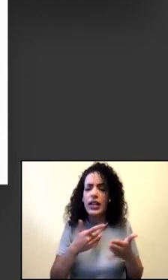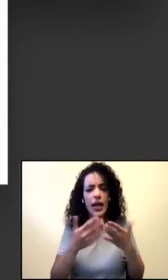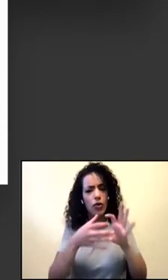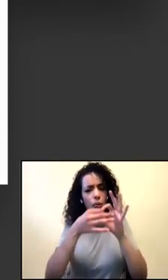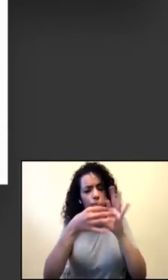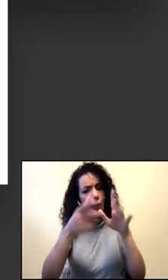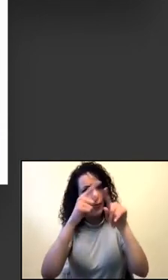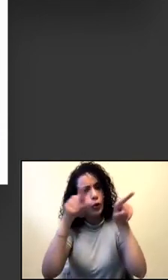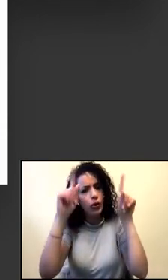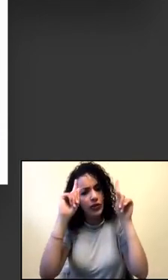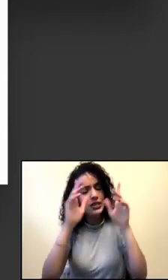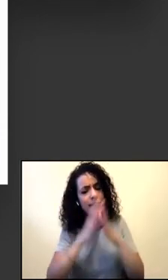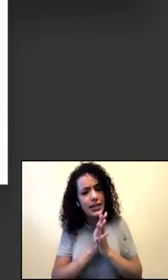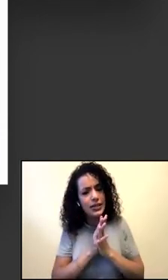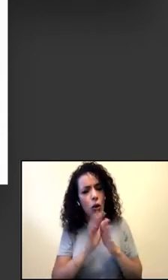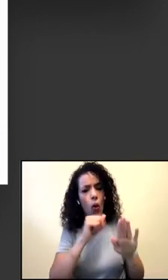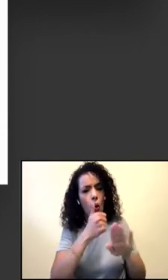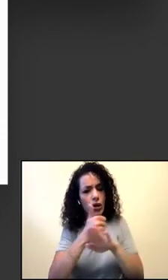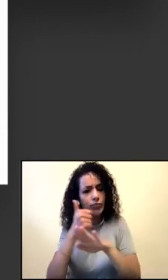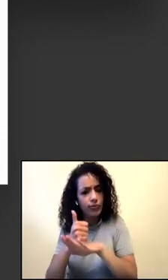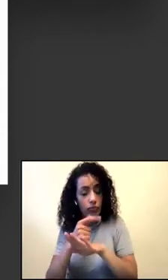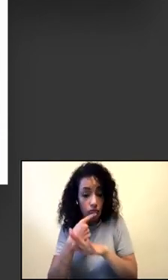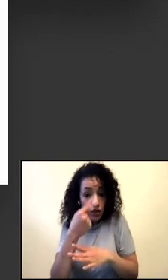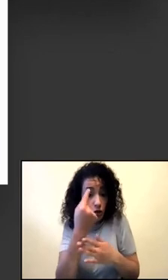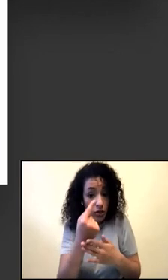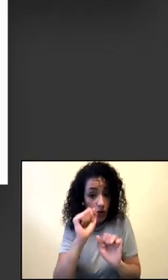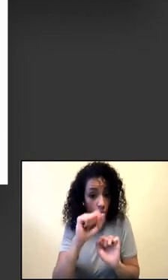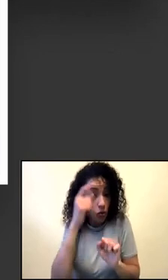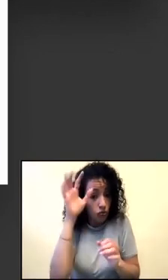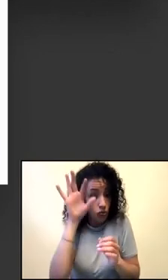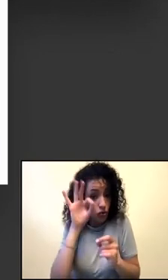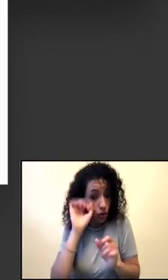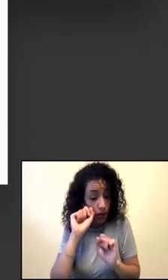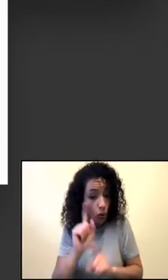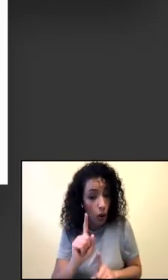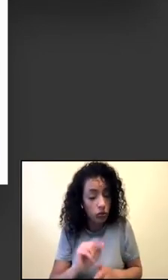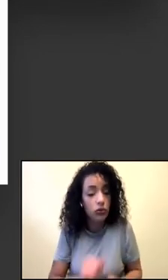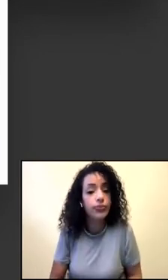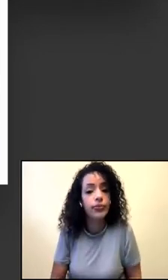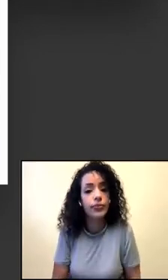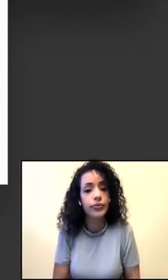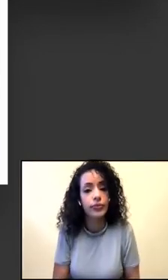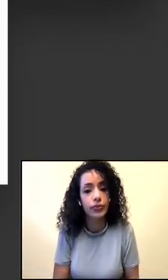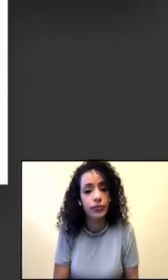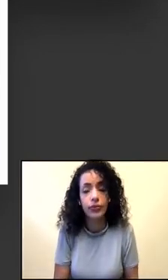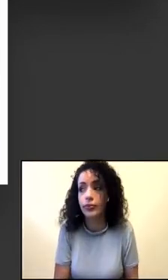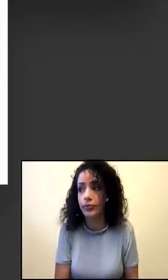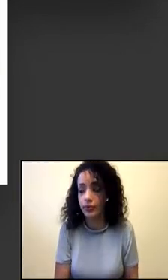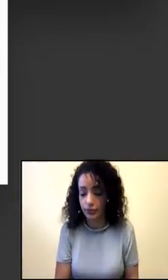and whether was that a conscious choice out of interest for you. Well I started my career